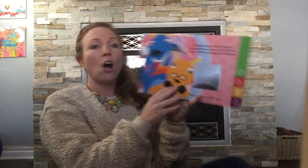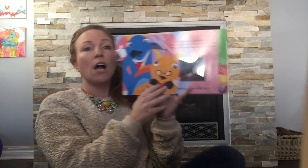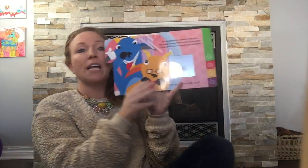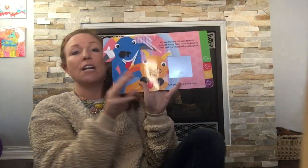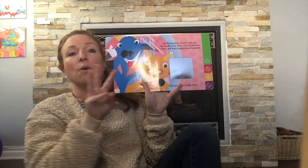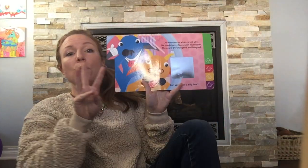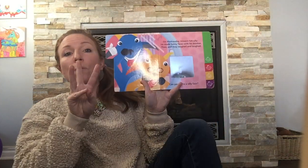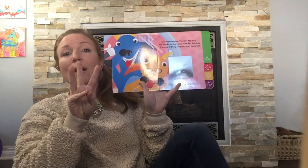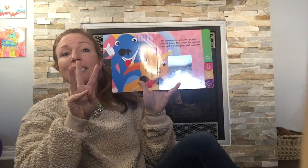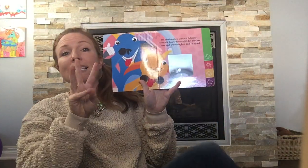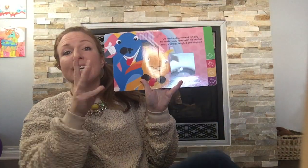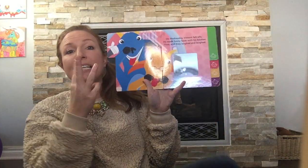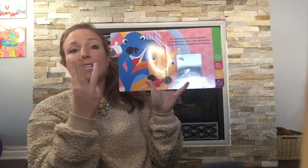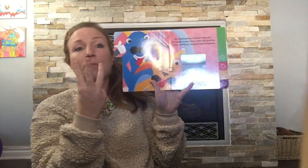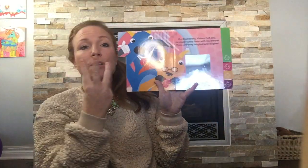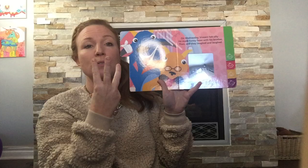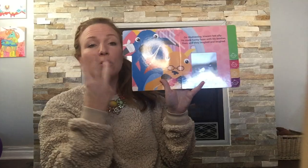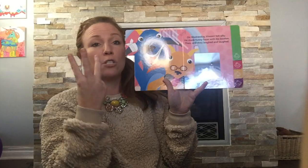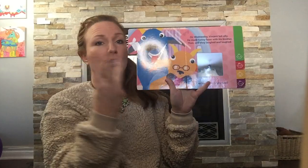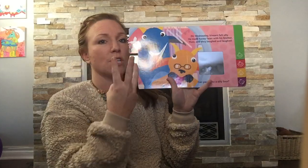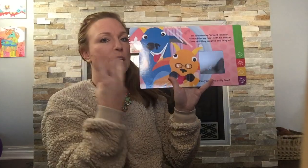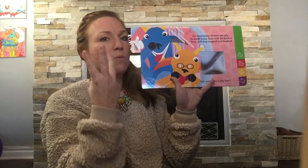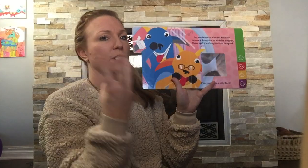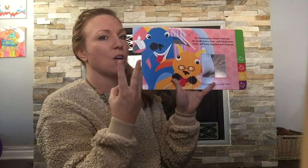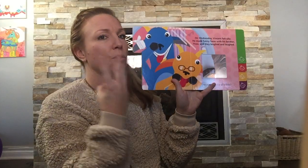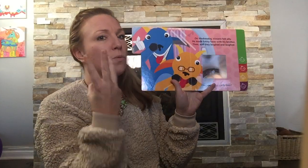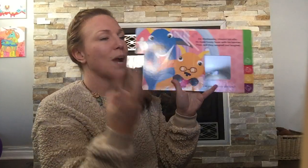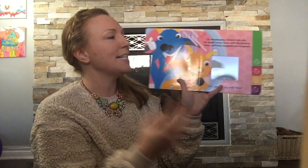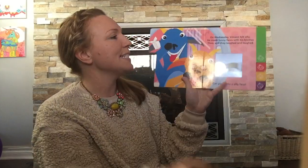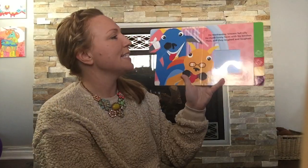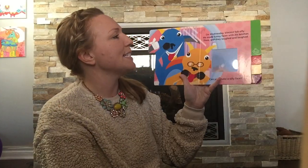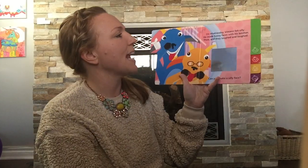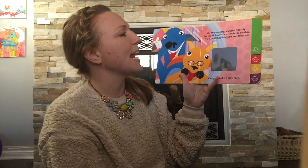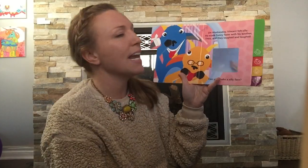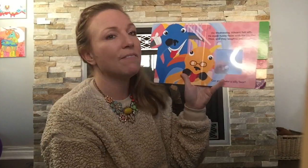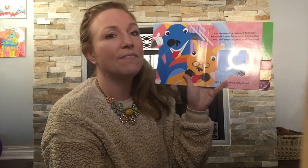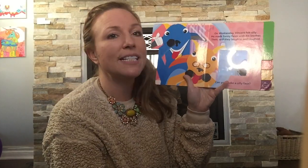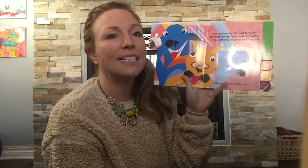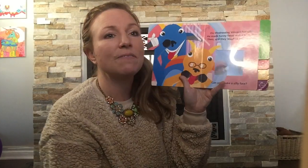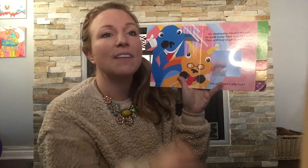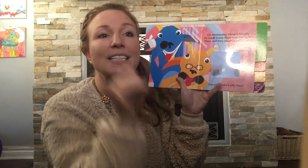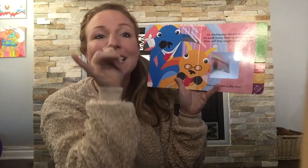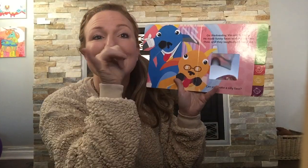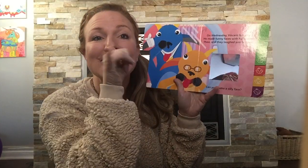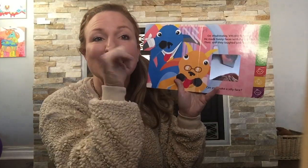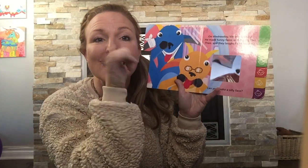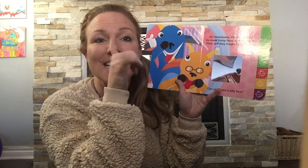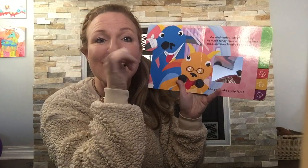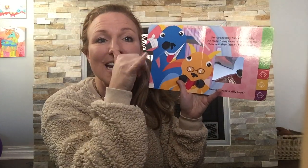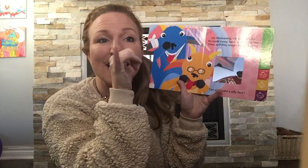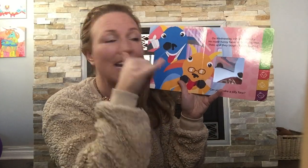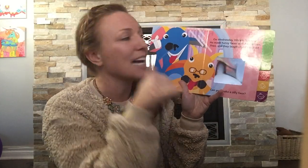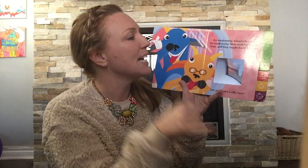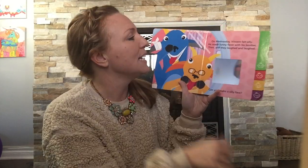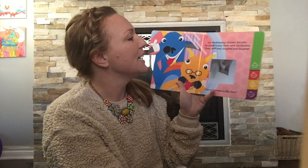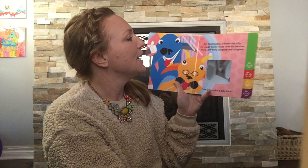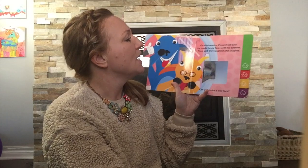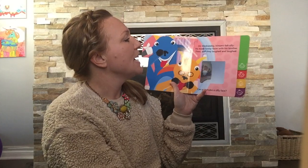On Wednesday, "W," turn it inwards. On WEDNESDAY, Vincent felt SILLY.